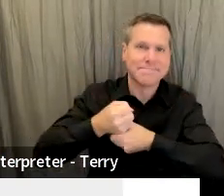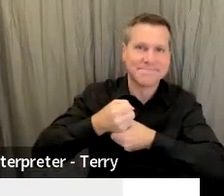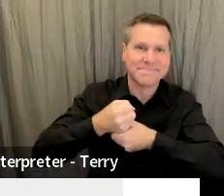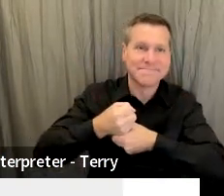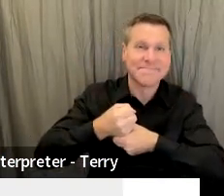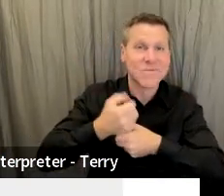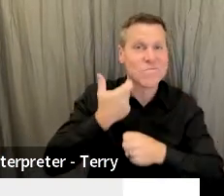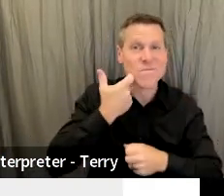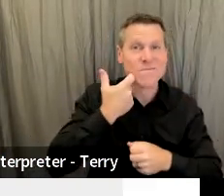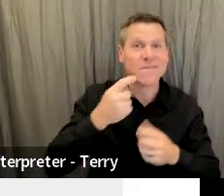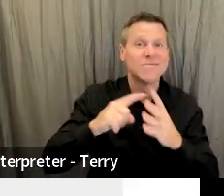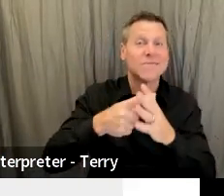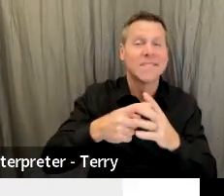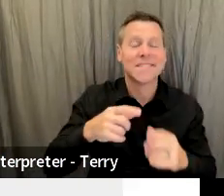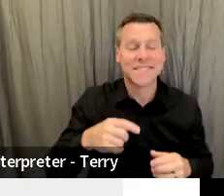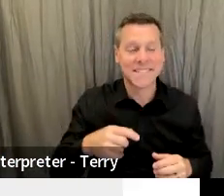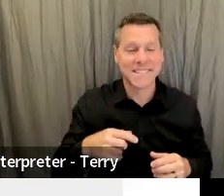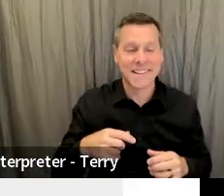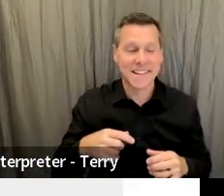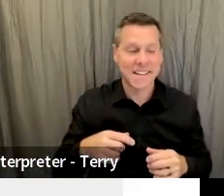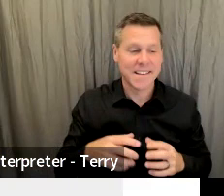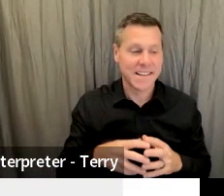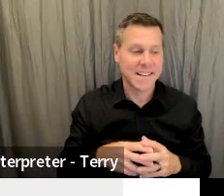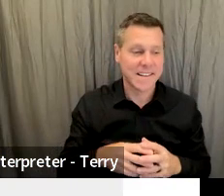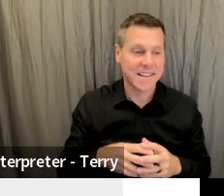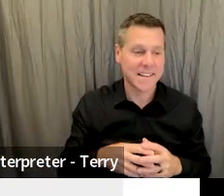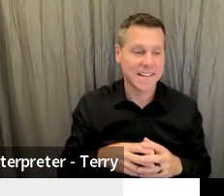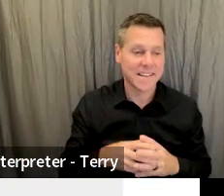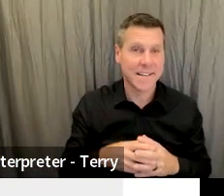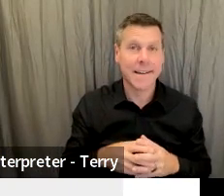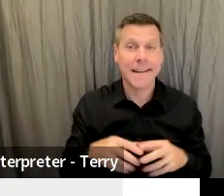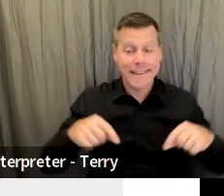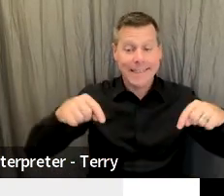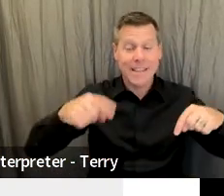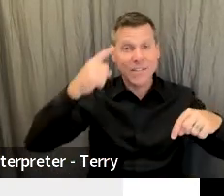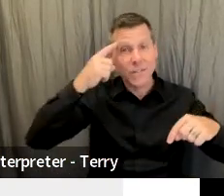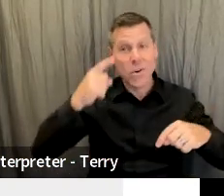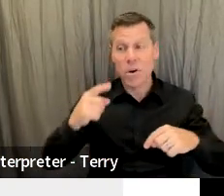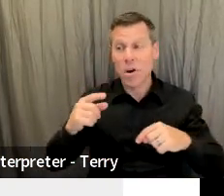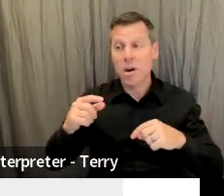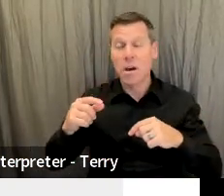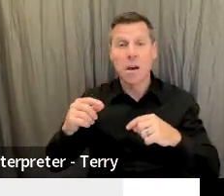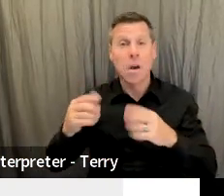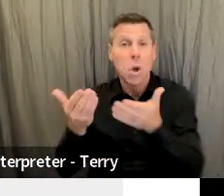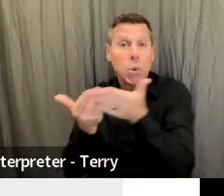you know, we were making this not just for new instructors but for continuing instructors. Right.